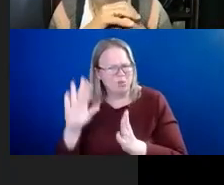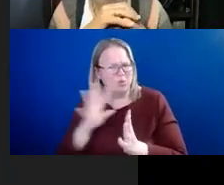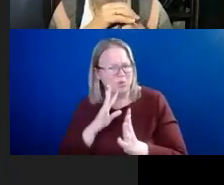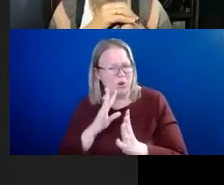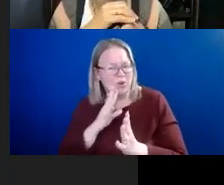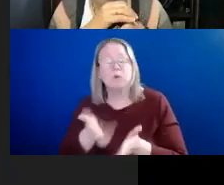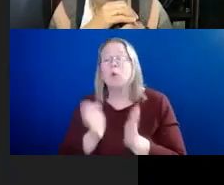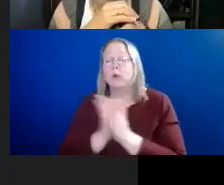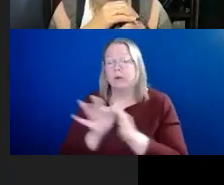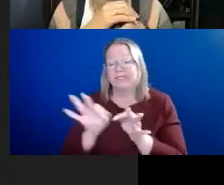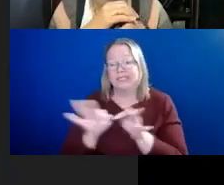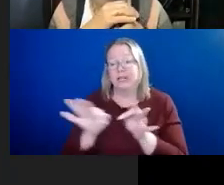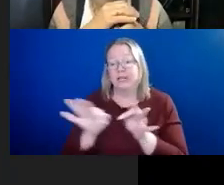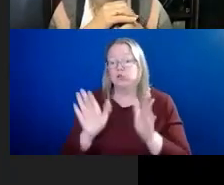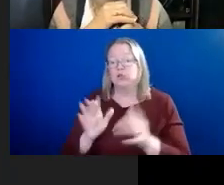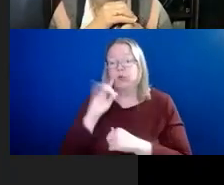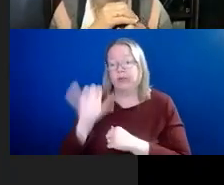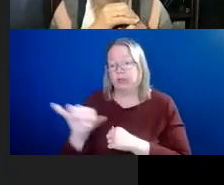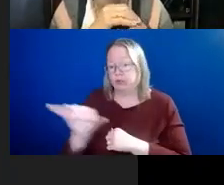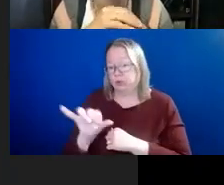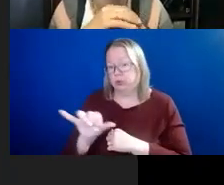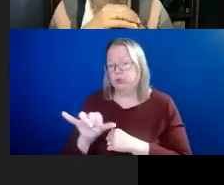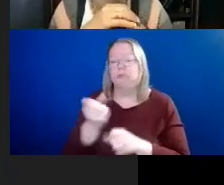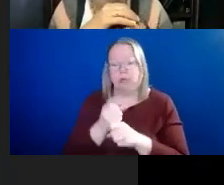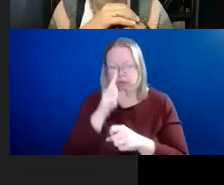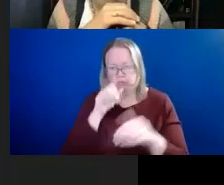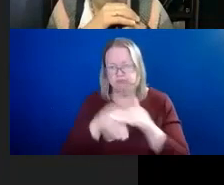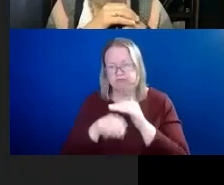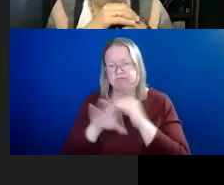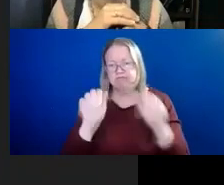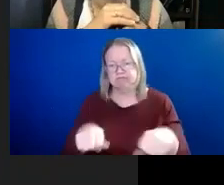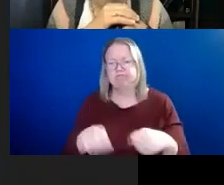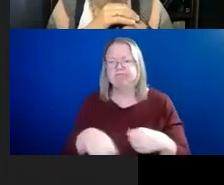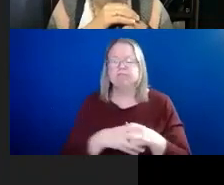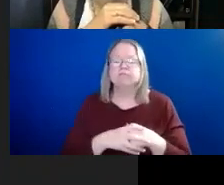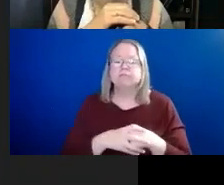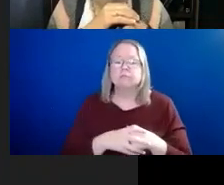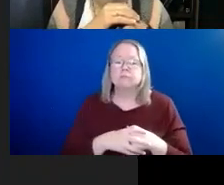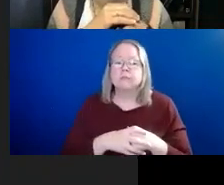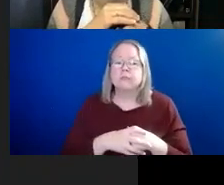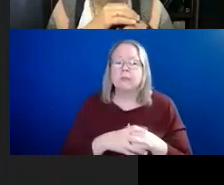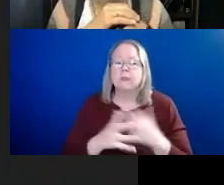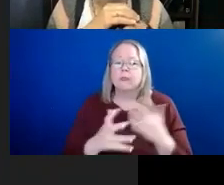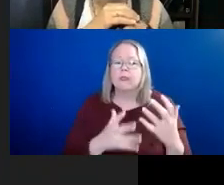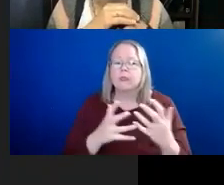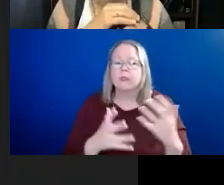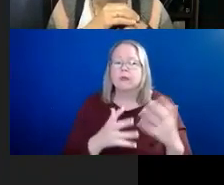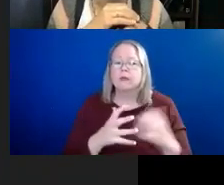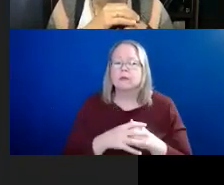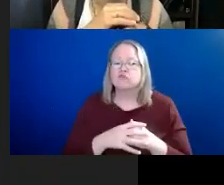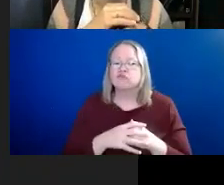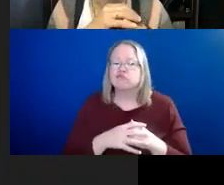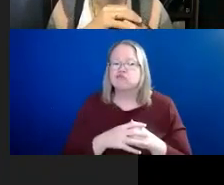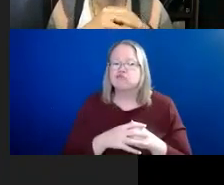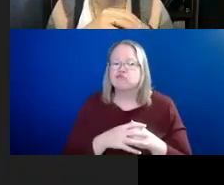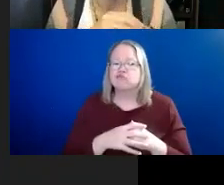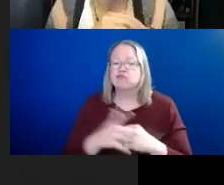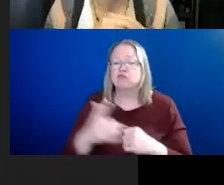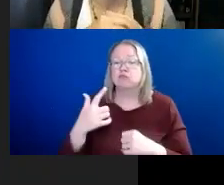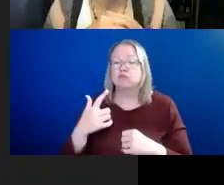a captioner for that as well. 13:21:27 There is going to be a recorded